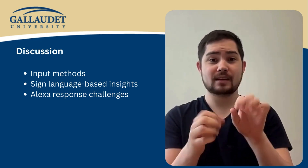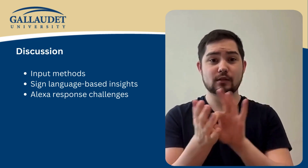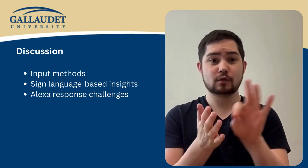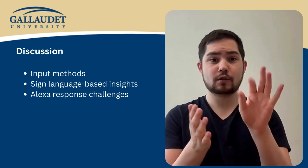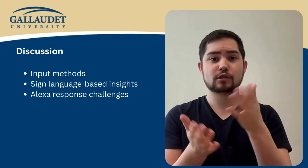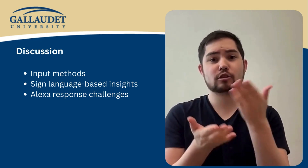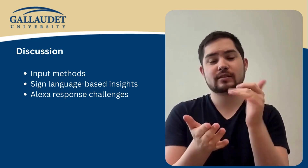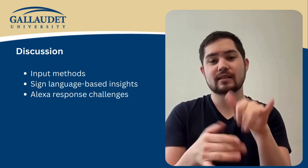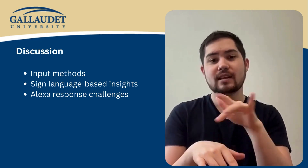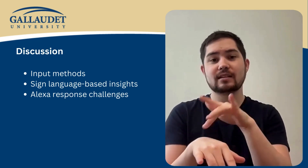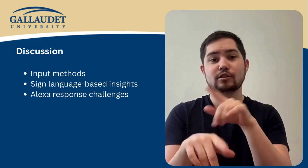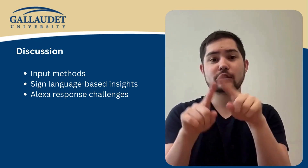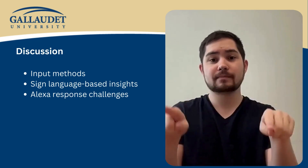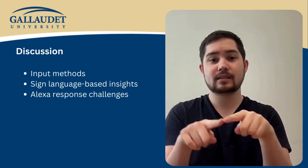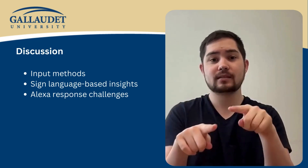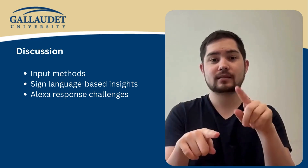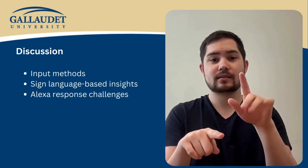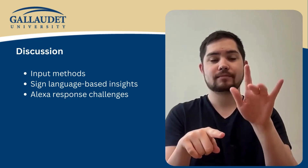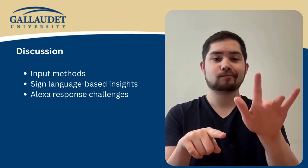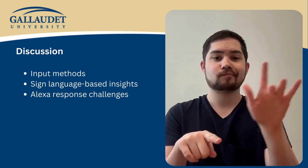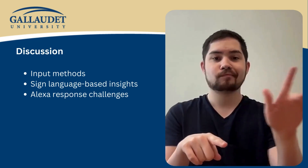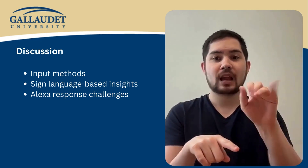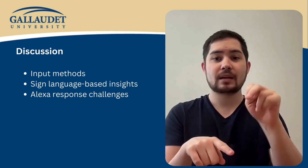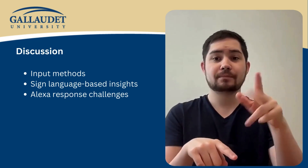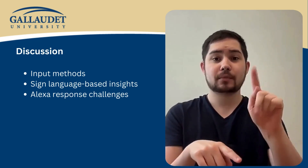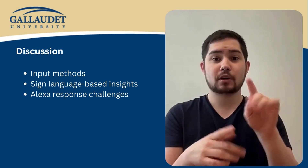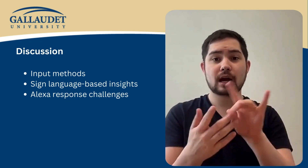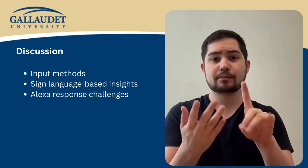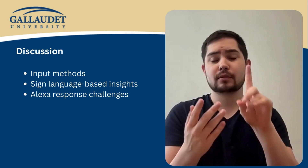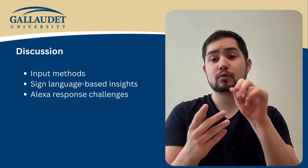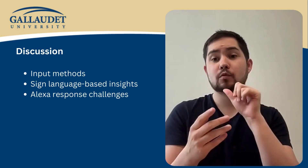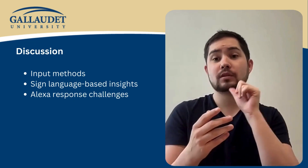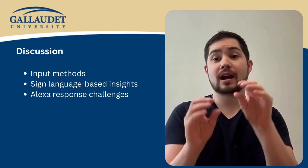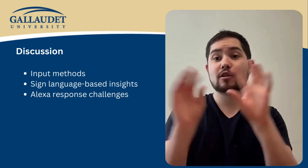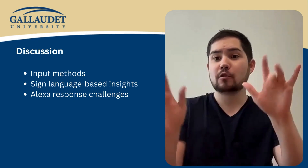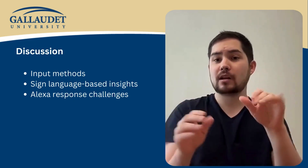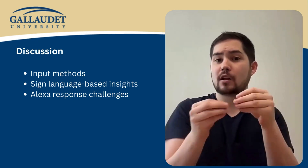the differences in usability scores suggests that touch-based input options do not clearly